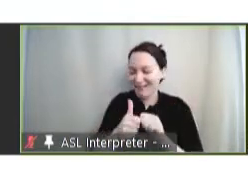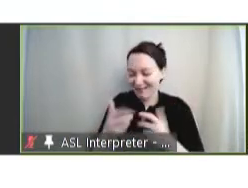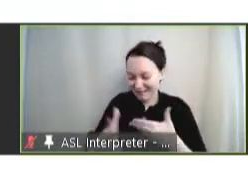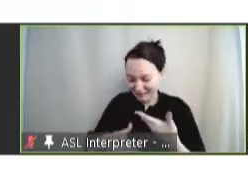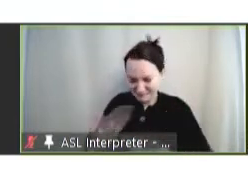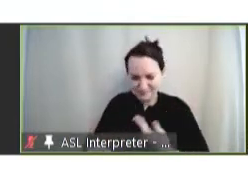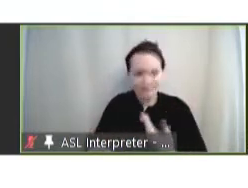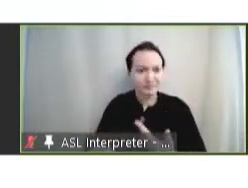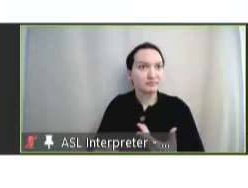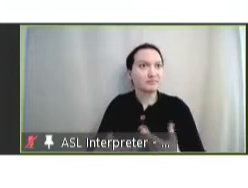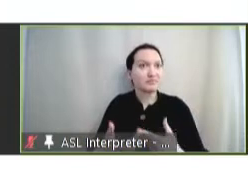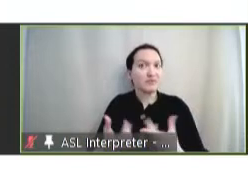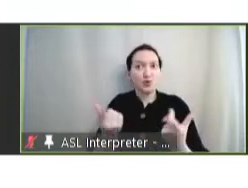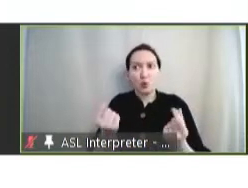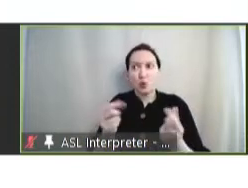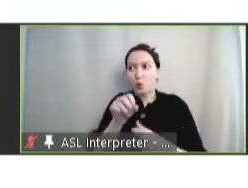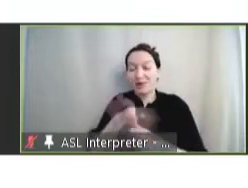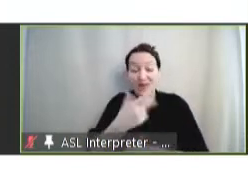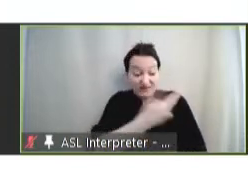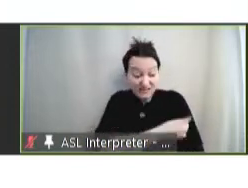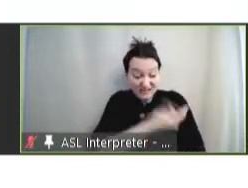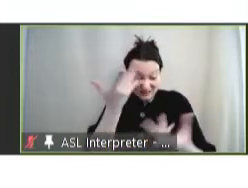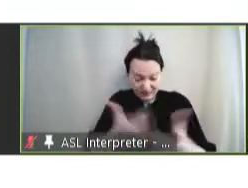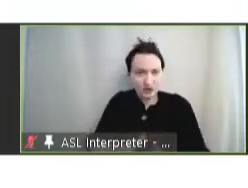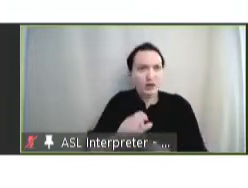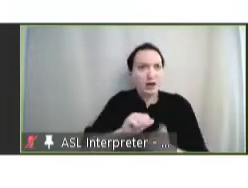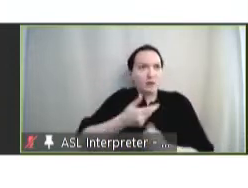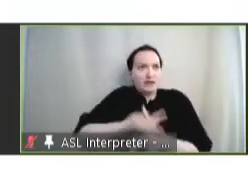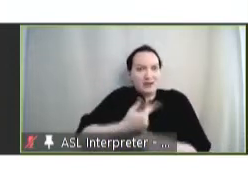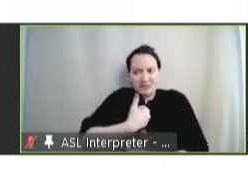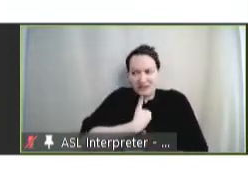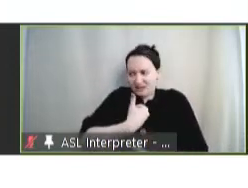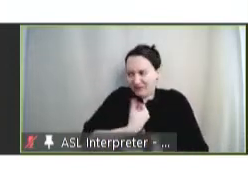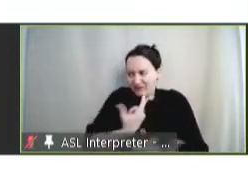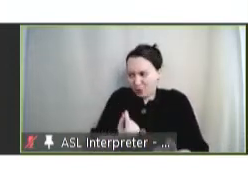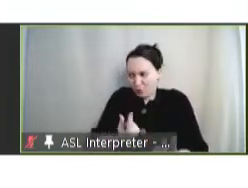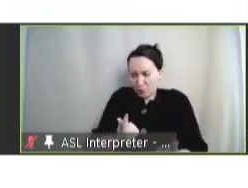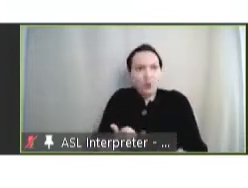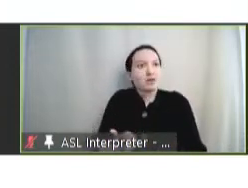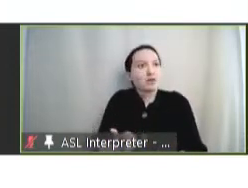what they should do after the vaccination to take care of themselves when to be concerned